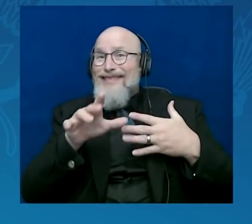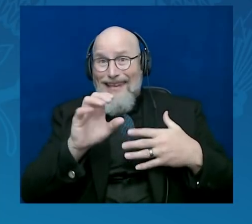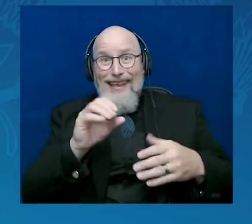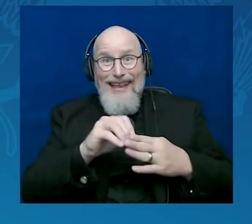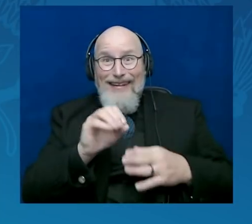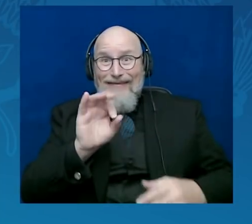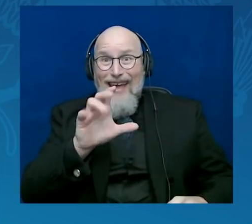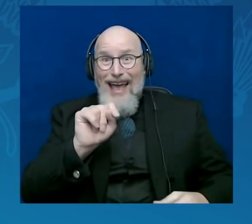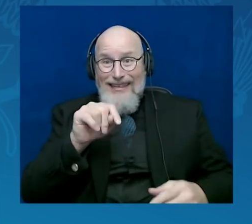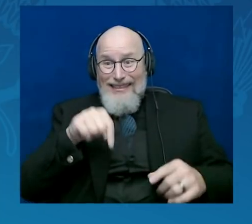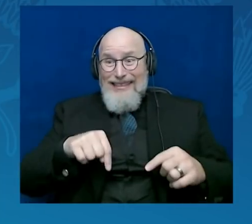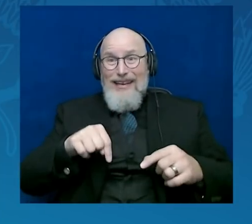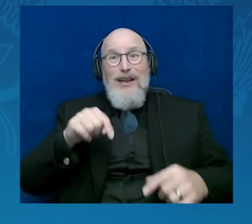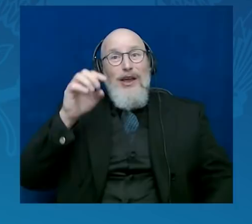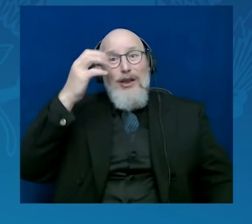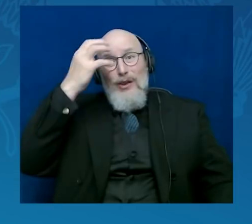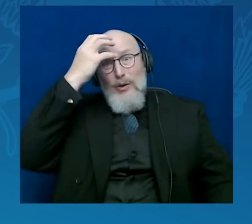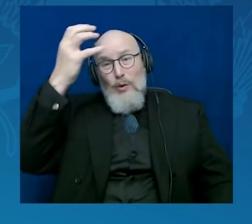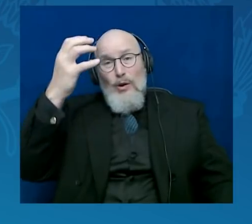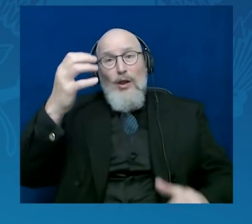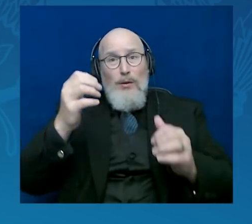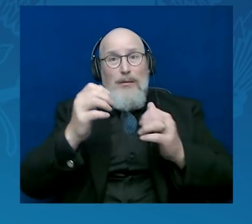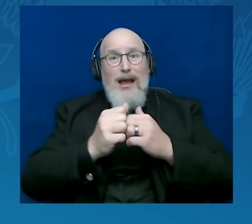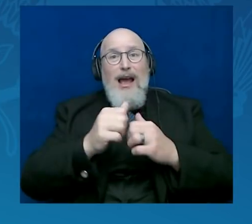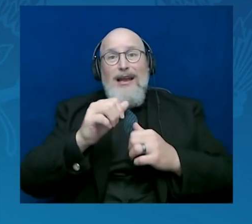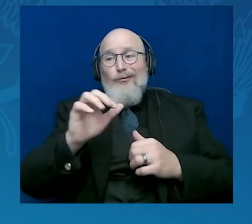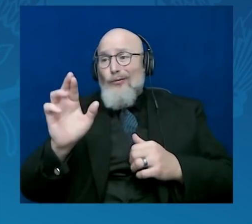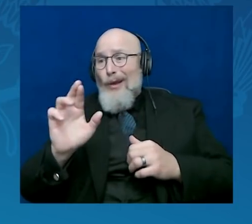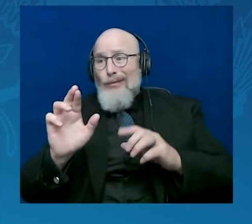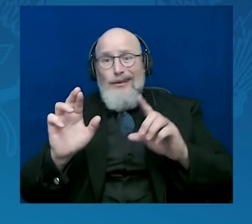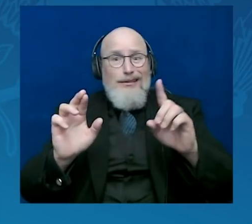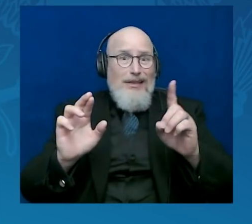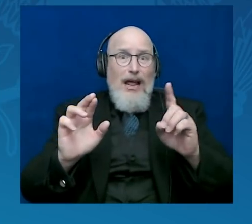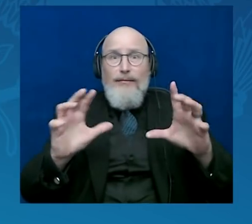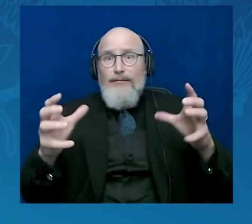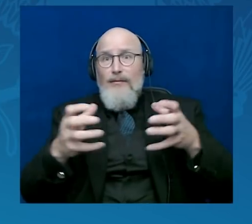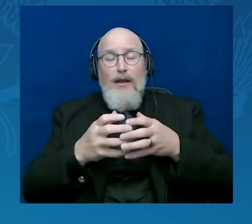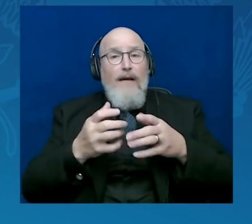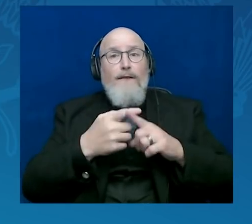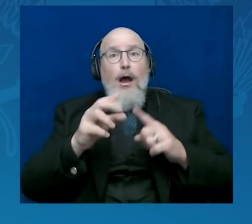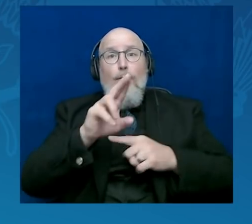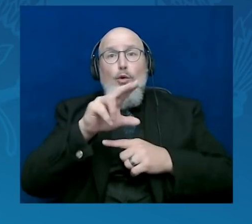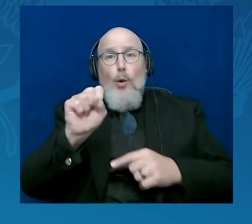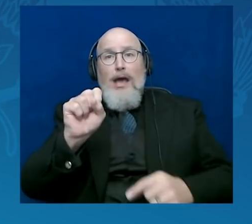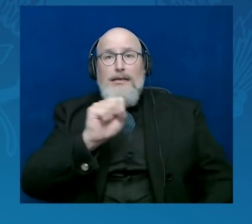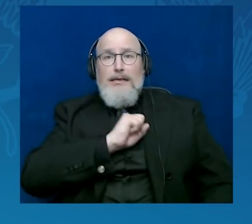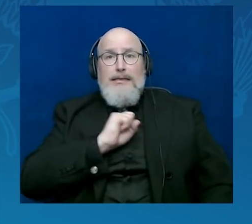by a bipartisan delegation from the United States Senate and the United States House of Representatives.